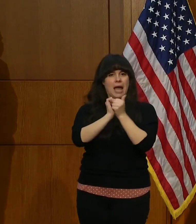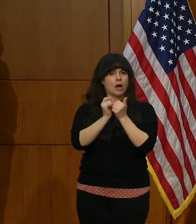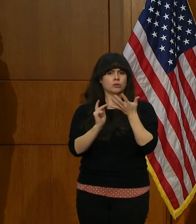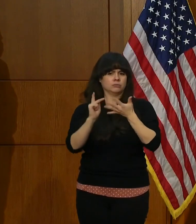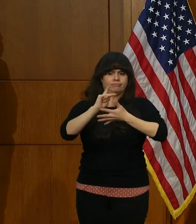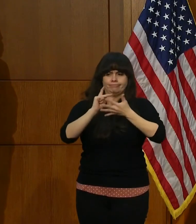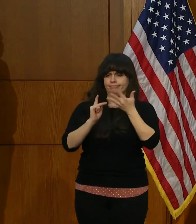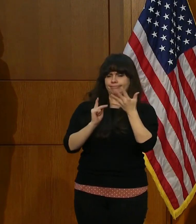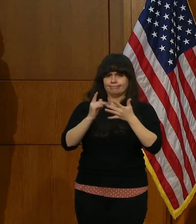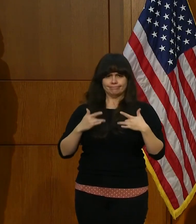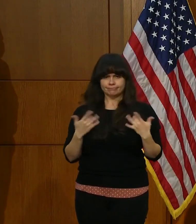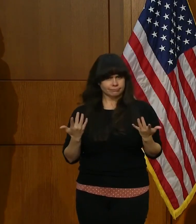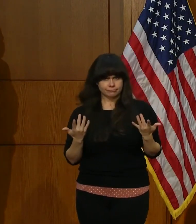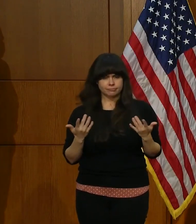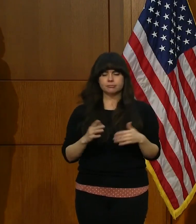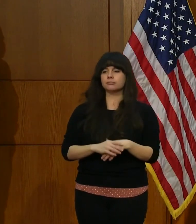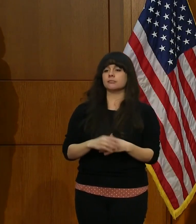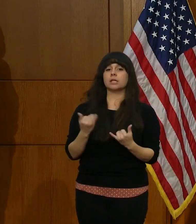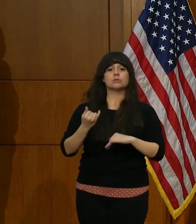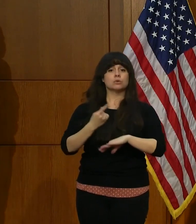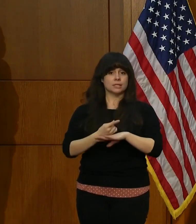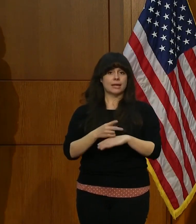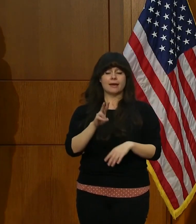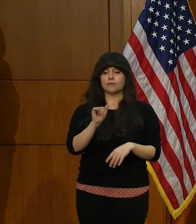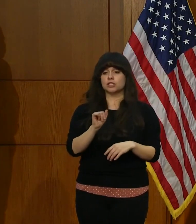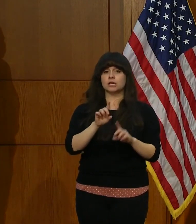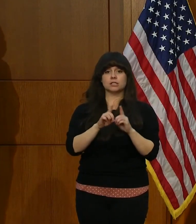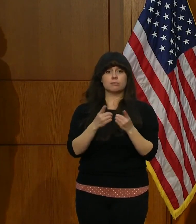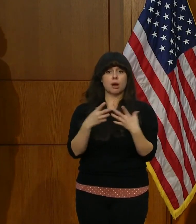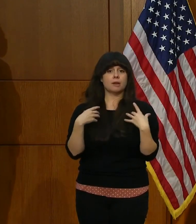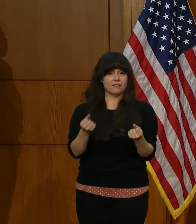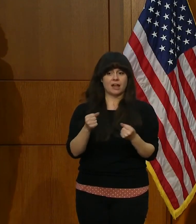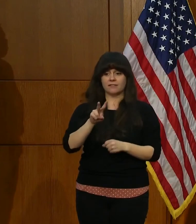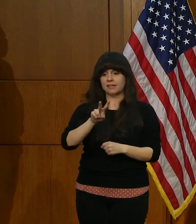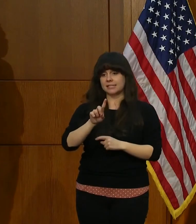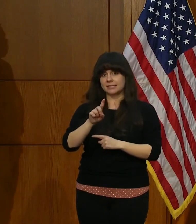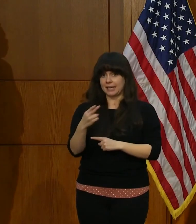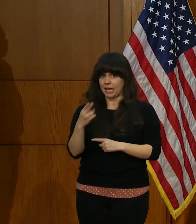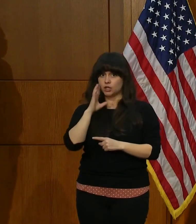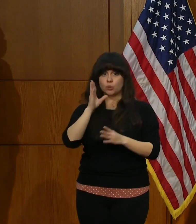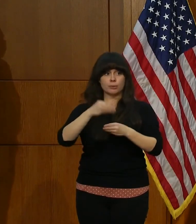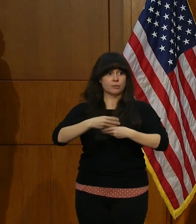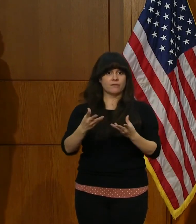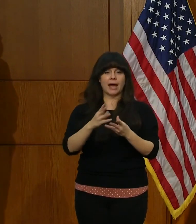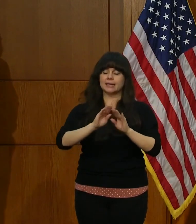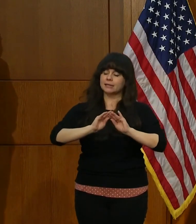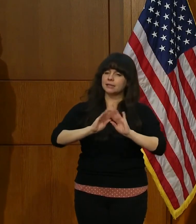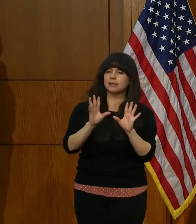THAT'S LED TO CONFUSION ABOUT HOW TO PRIORITIZE. SO TODAY,